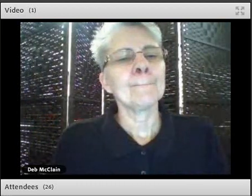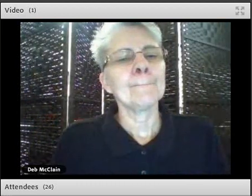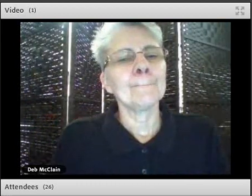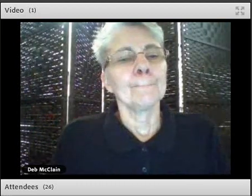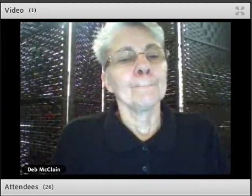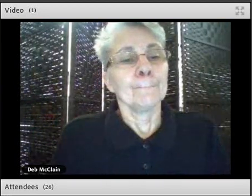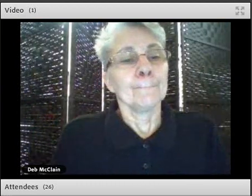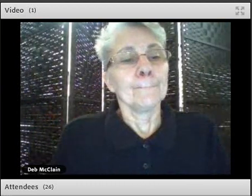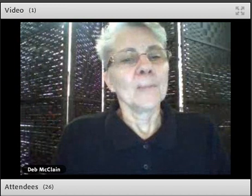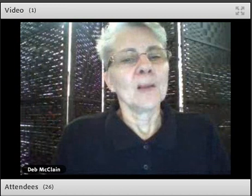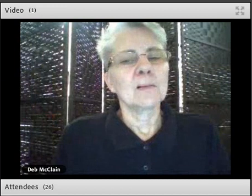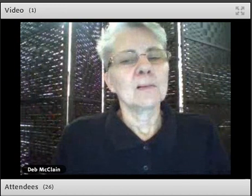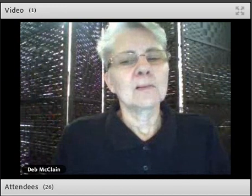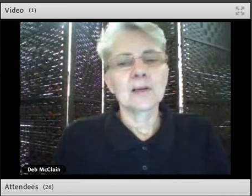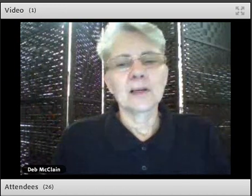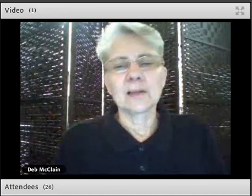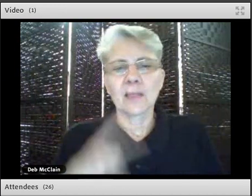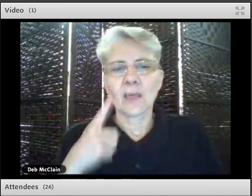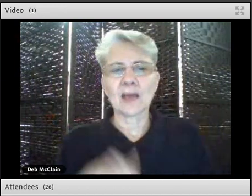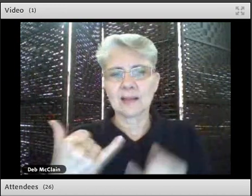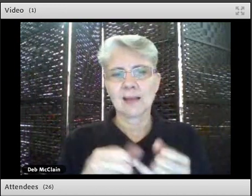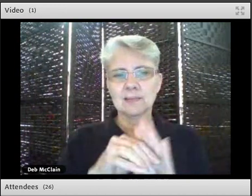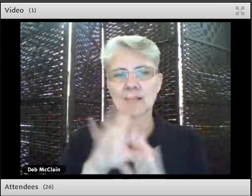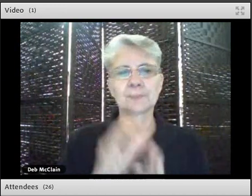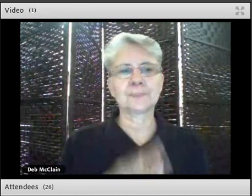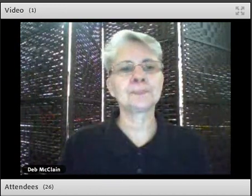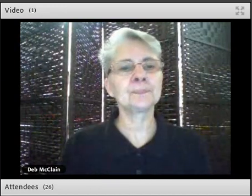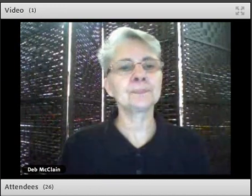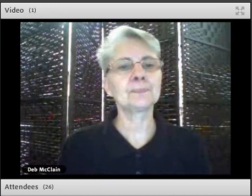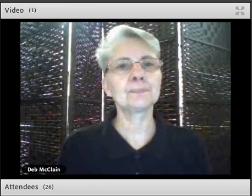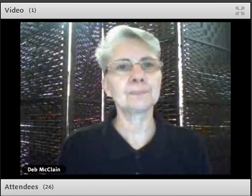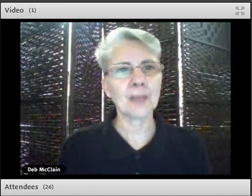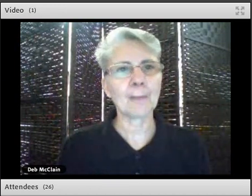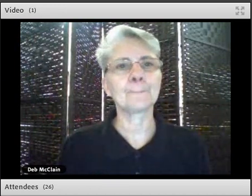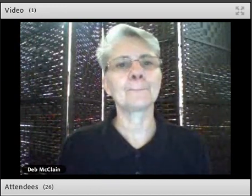And if there are questions, I am happy to answer those now.